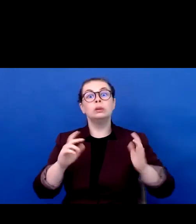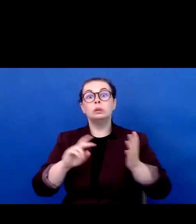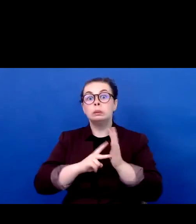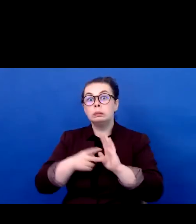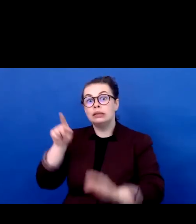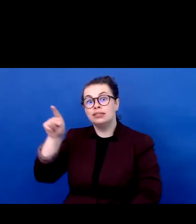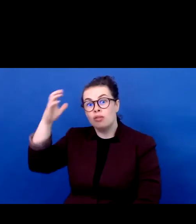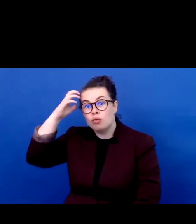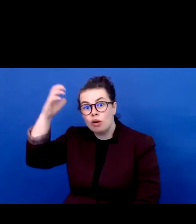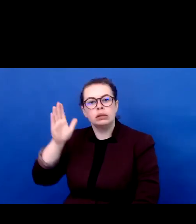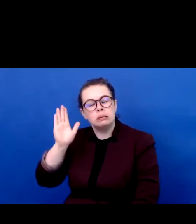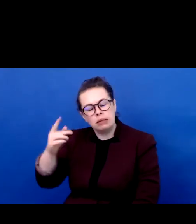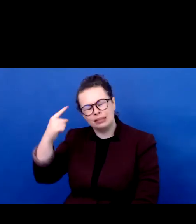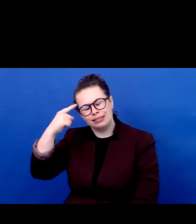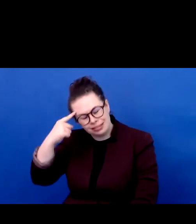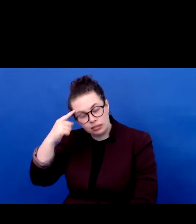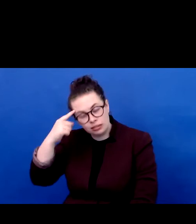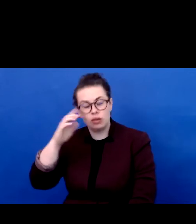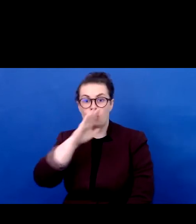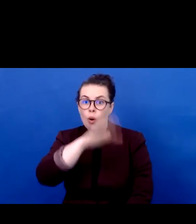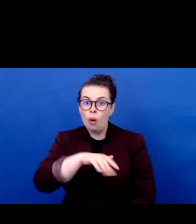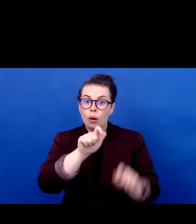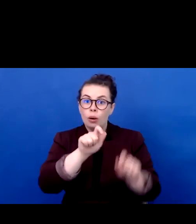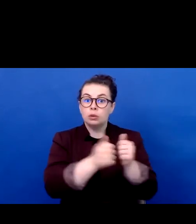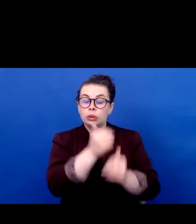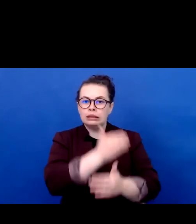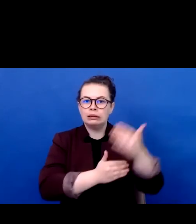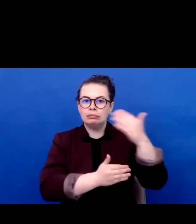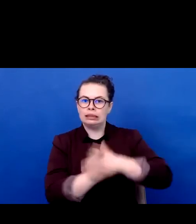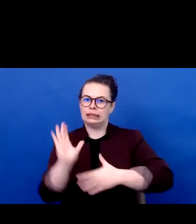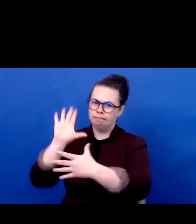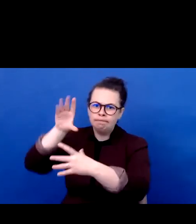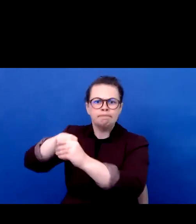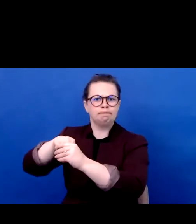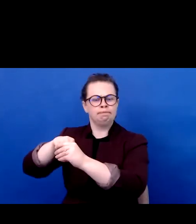for all persons with disability including those marginalized groups within the disability